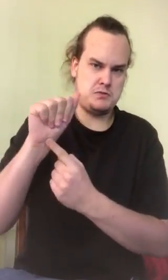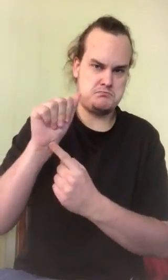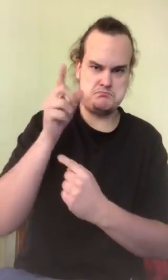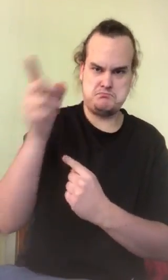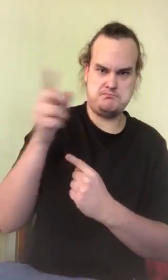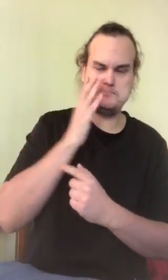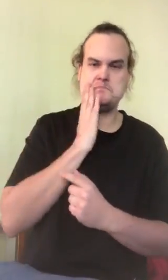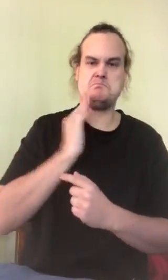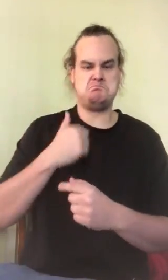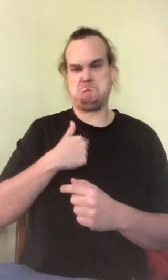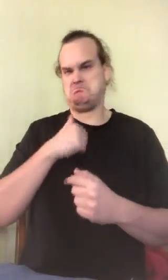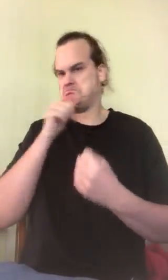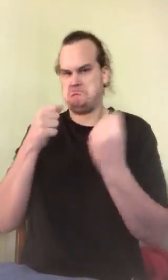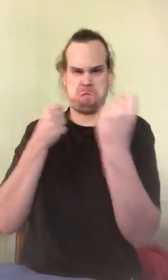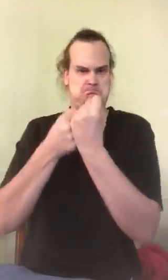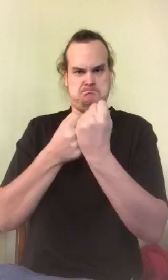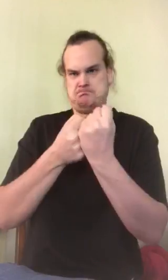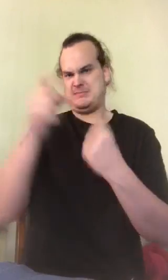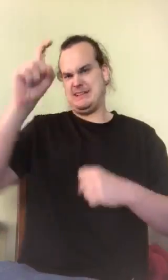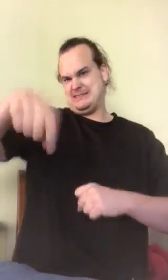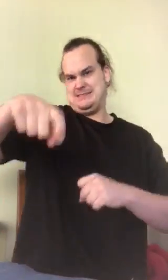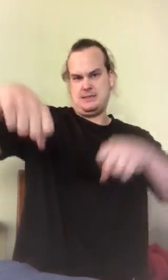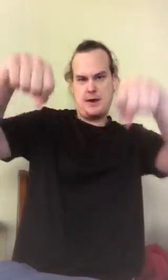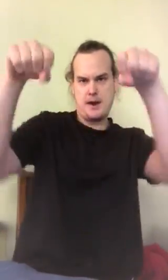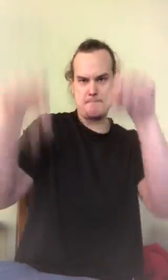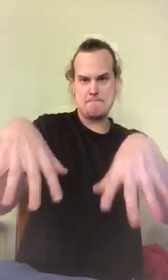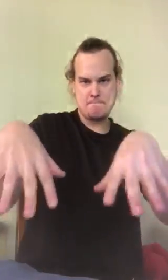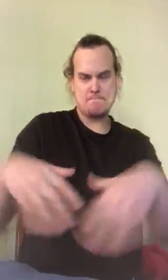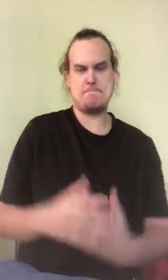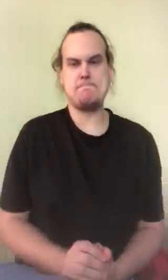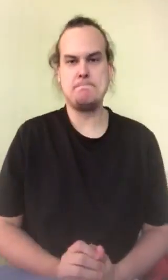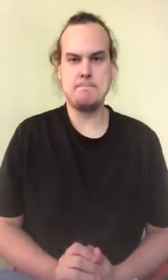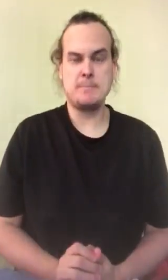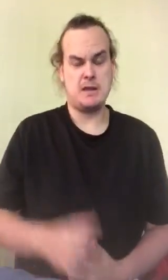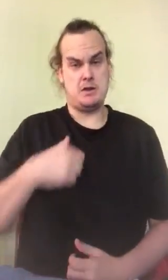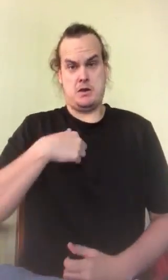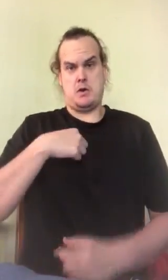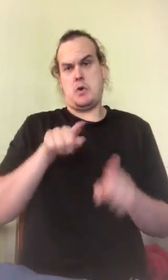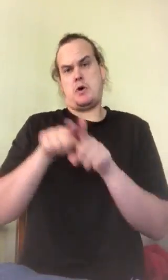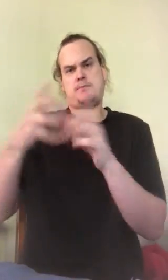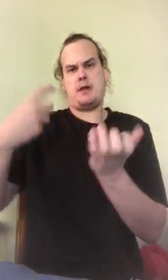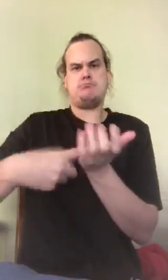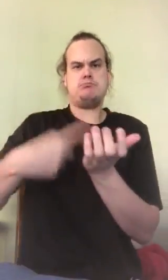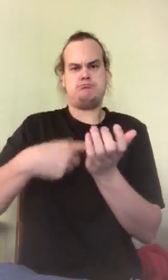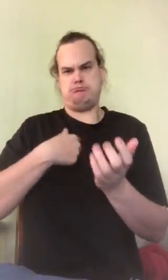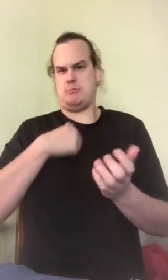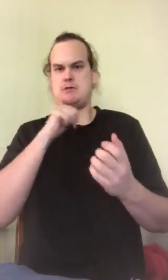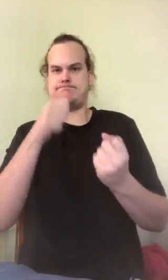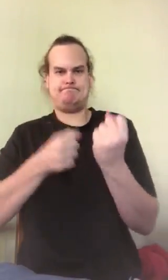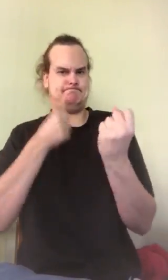I dont support the lawsuit. It need to be drop I want to discuss about